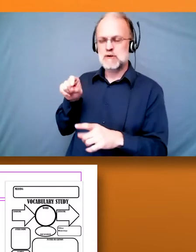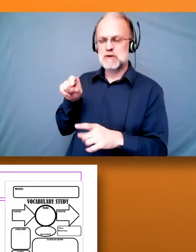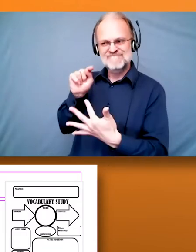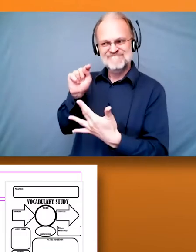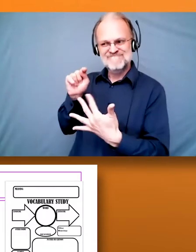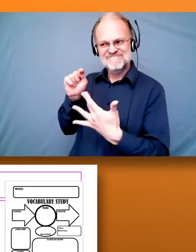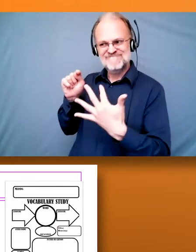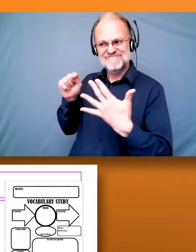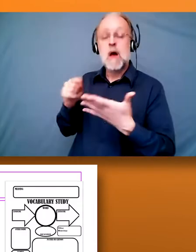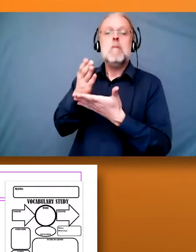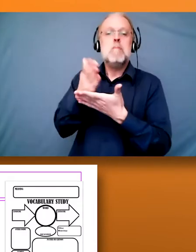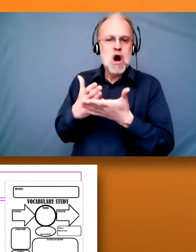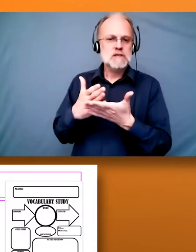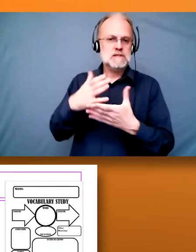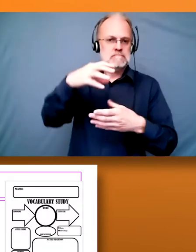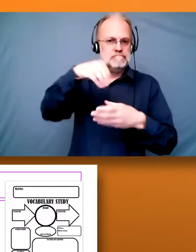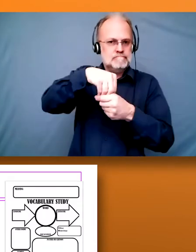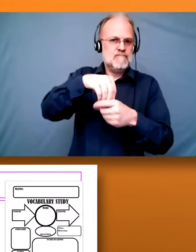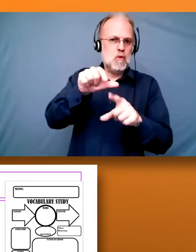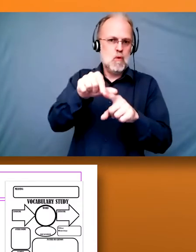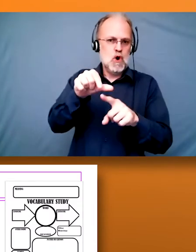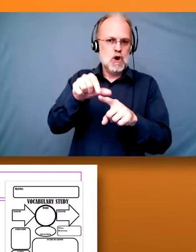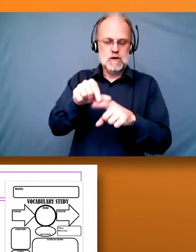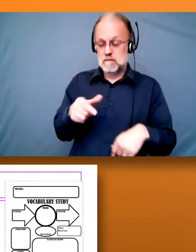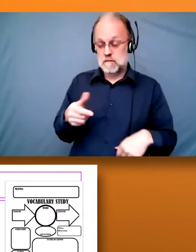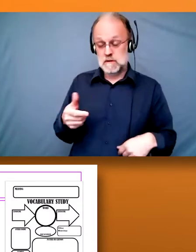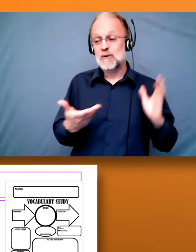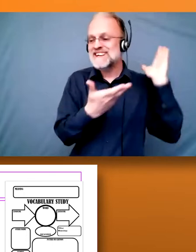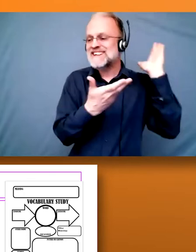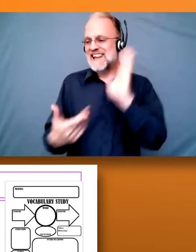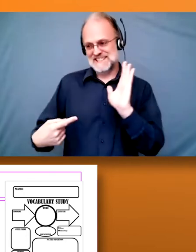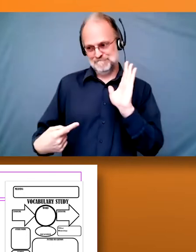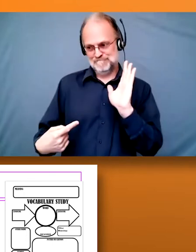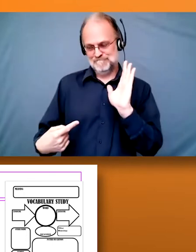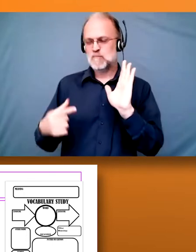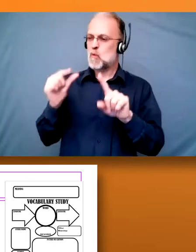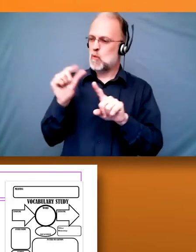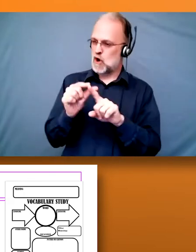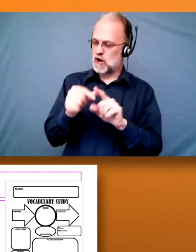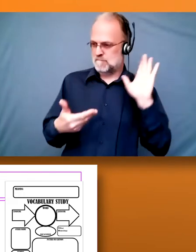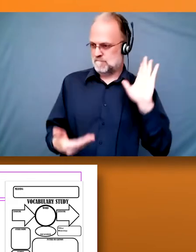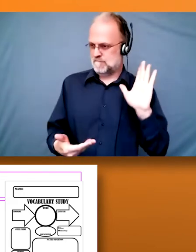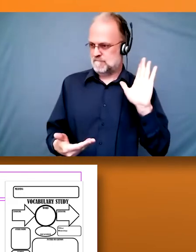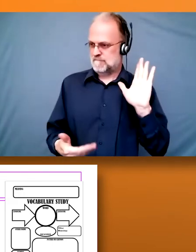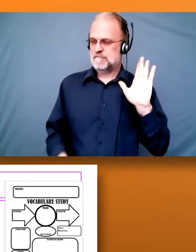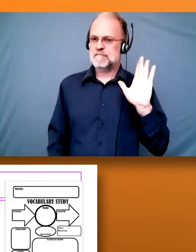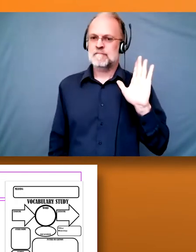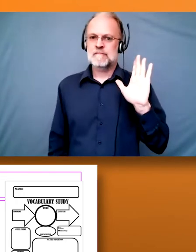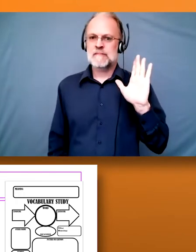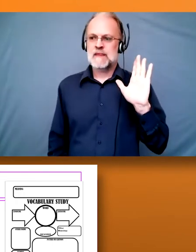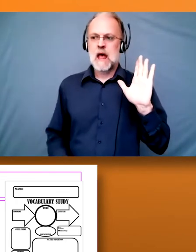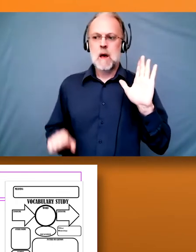that you're teaching all the components of the word. So, yes, you know, a student definition,